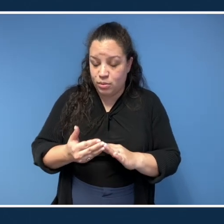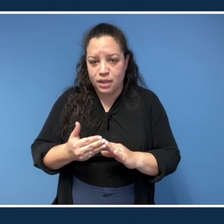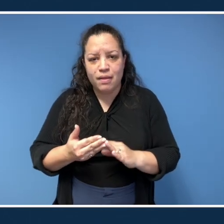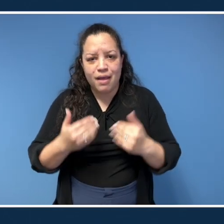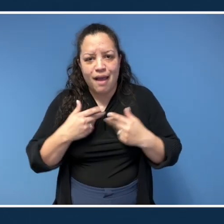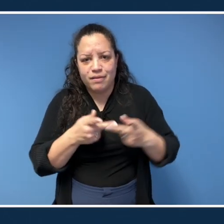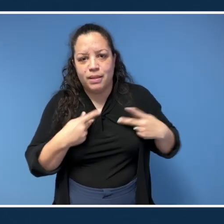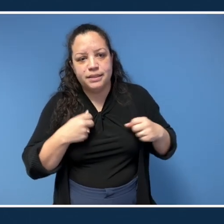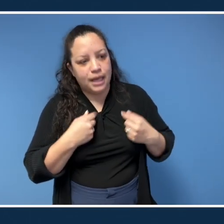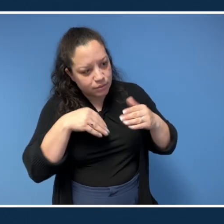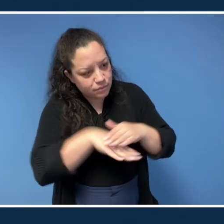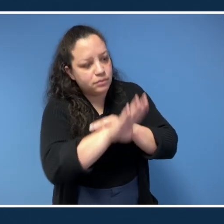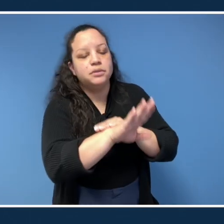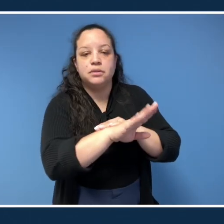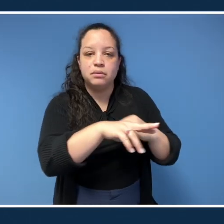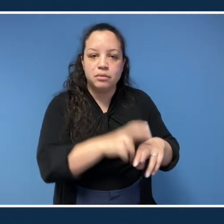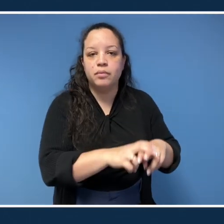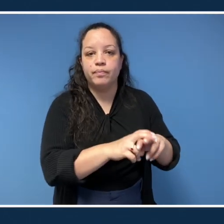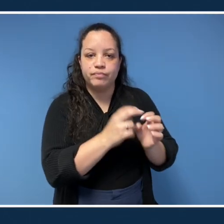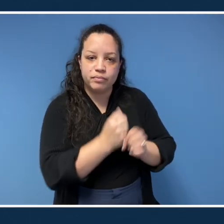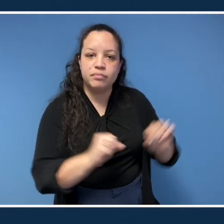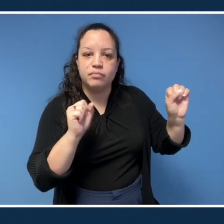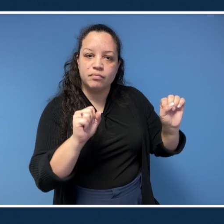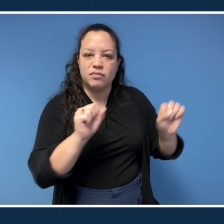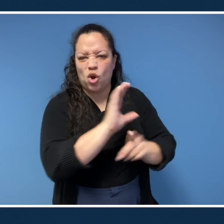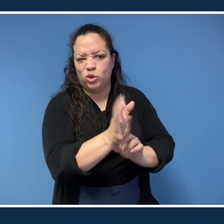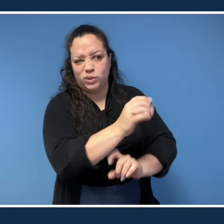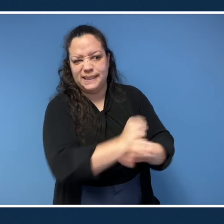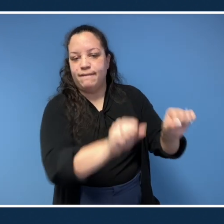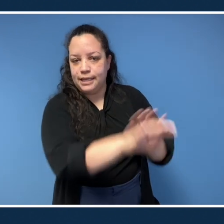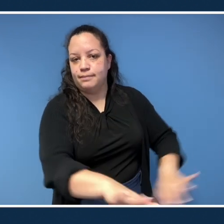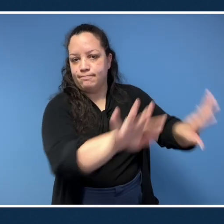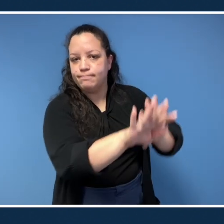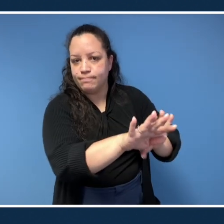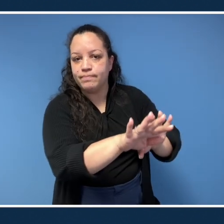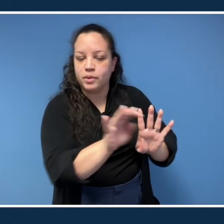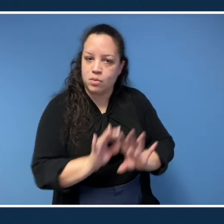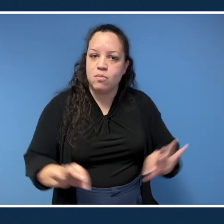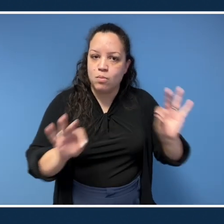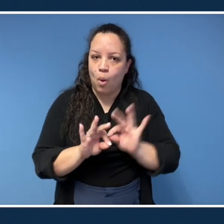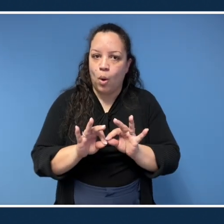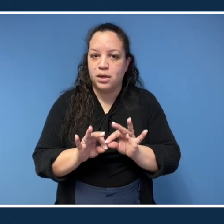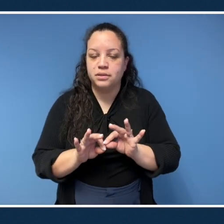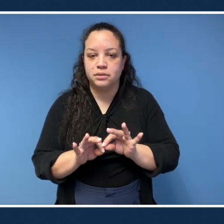and they feel like they have an element of cultural safety there. So I think it's really important that we highlight that we're looking,